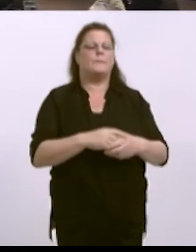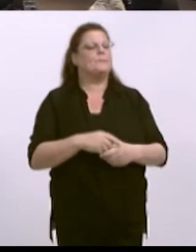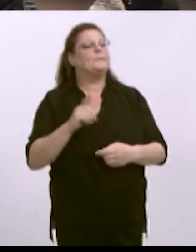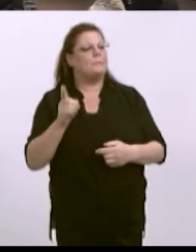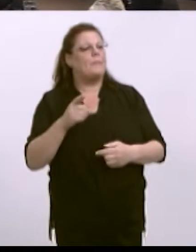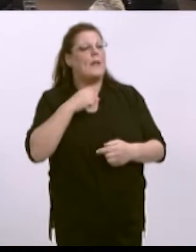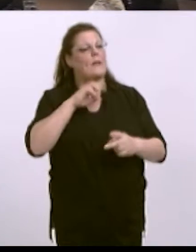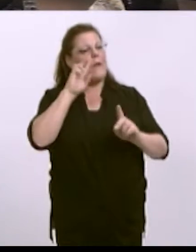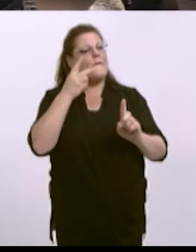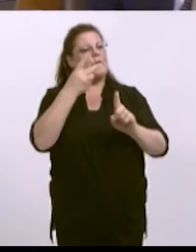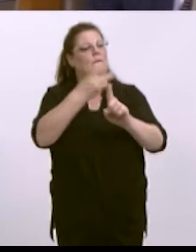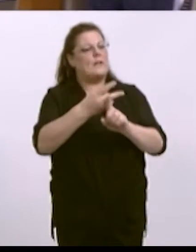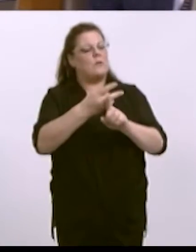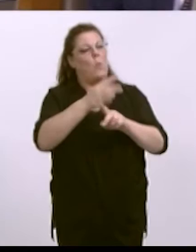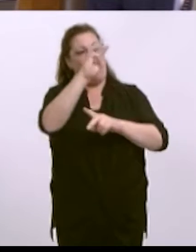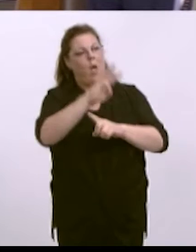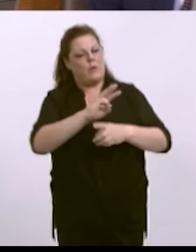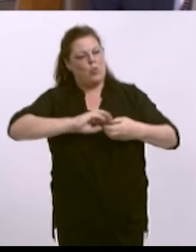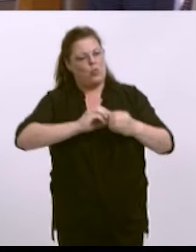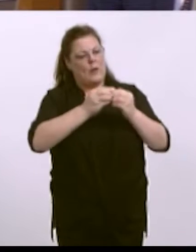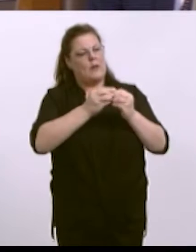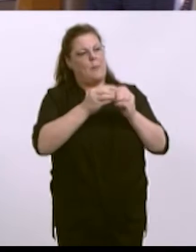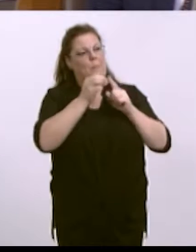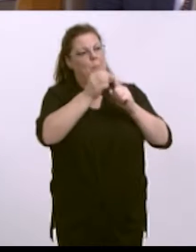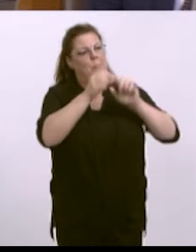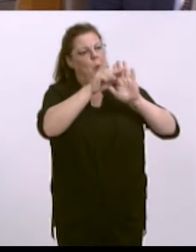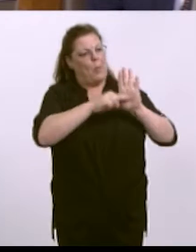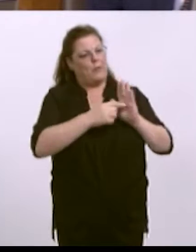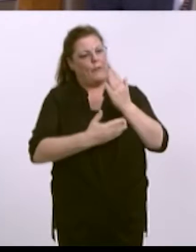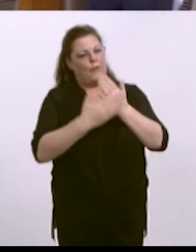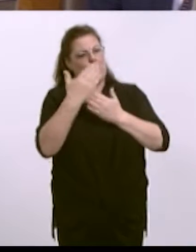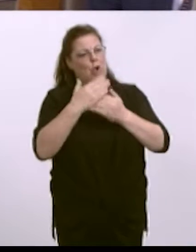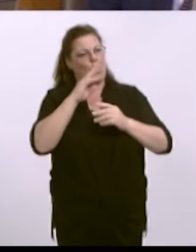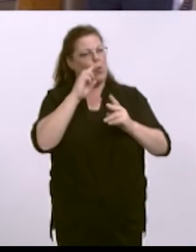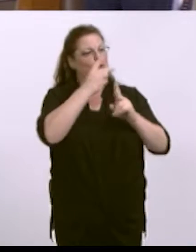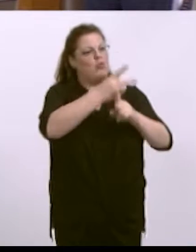is currently developing proposals for new tourism routes across Wales, including a project